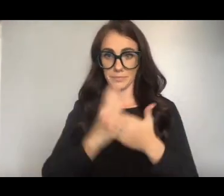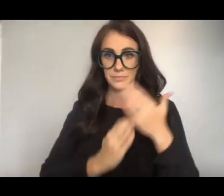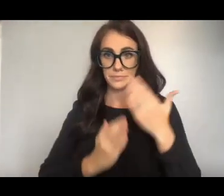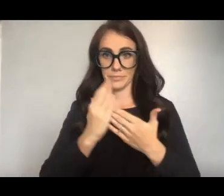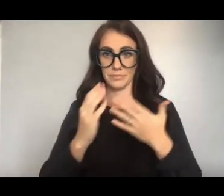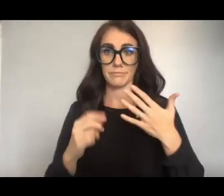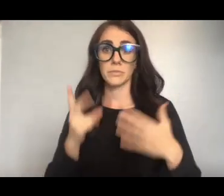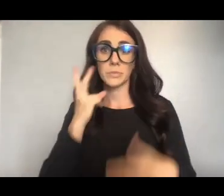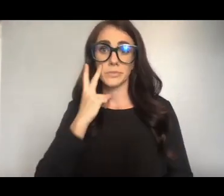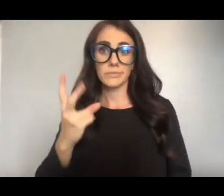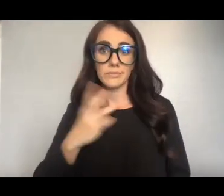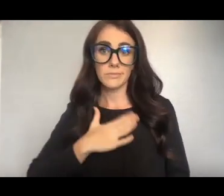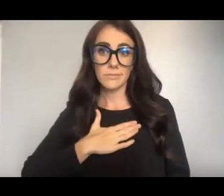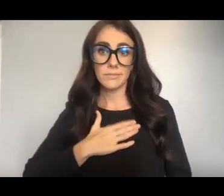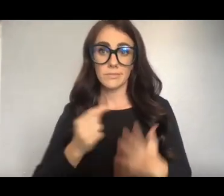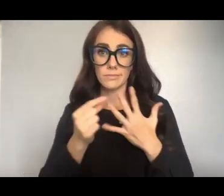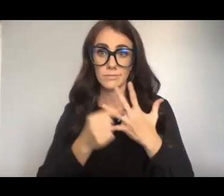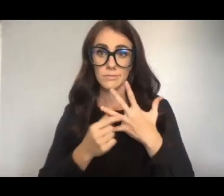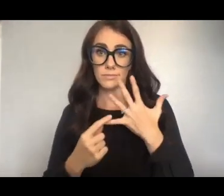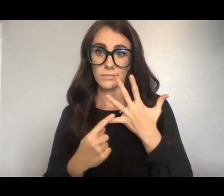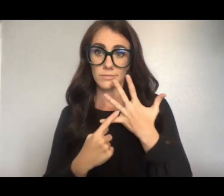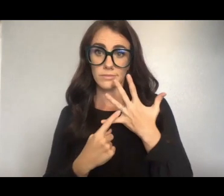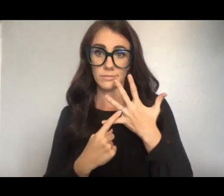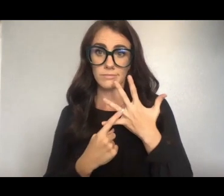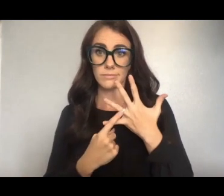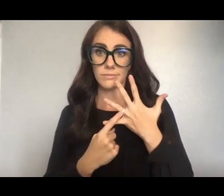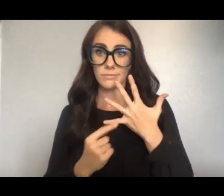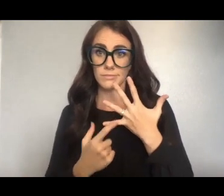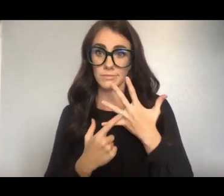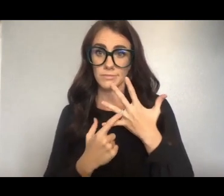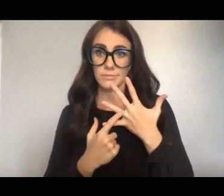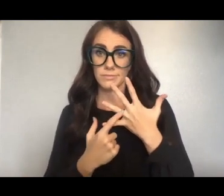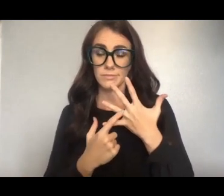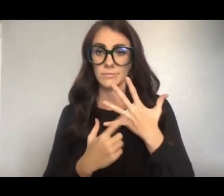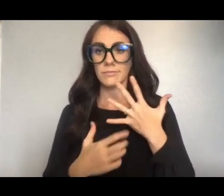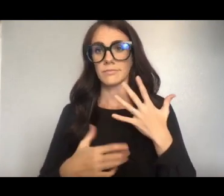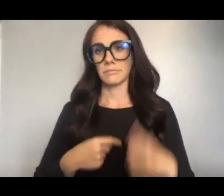This will be considered our base hand. So you'll see my wedding ring because